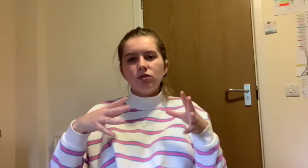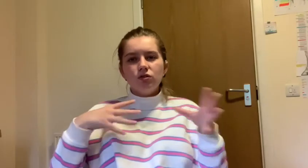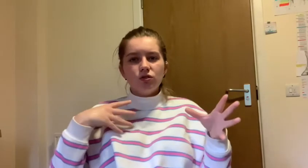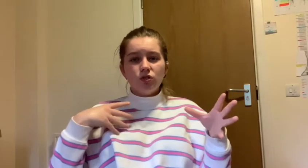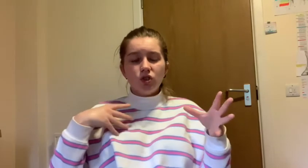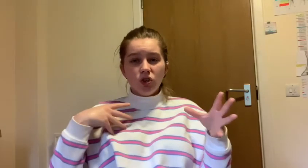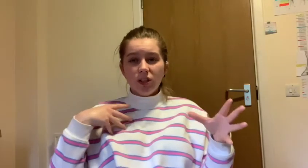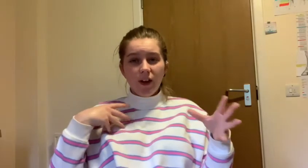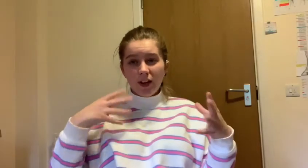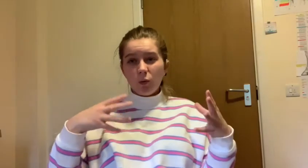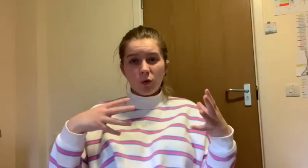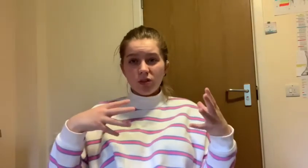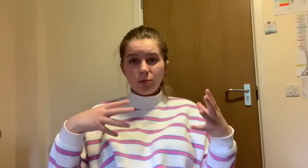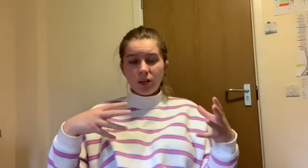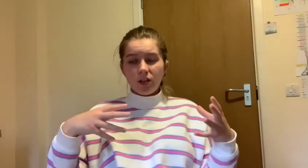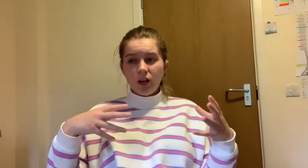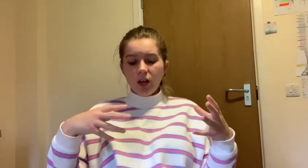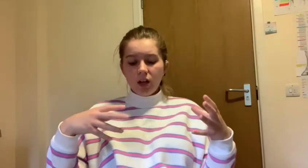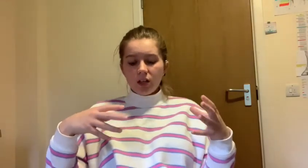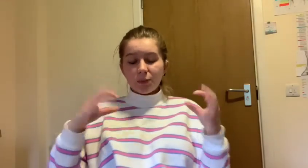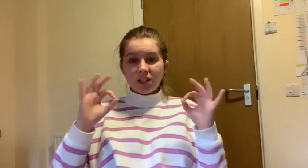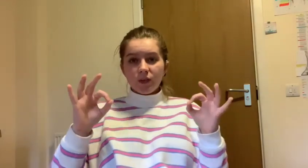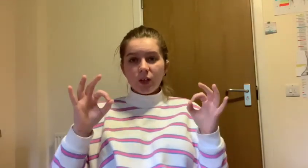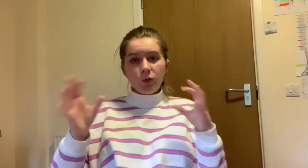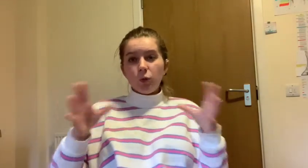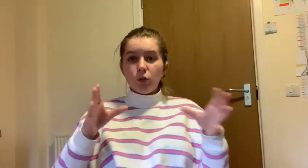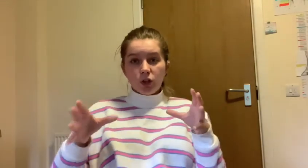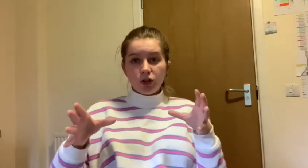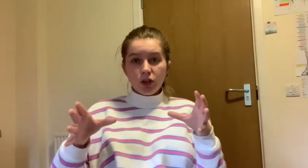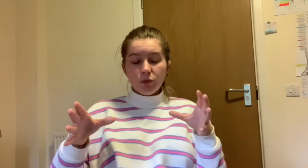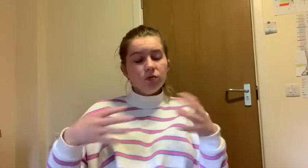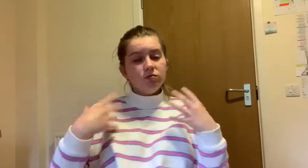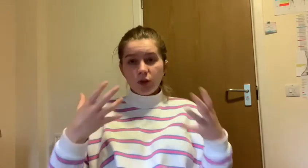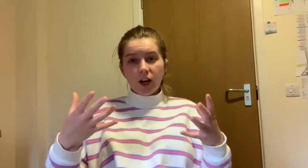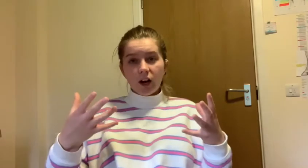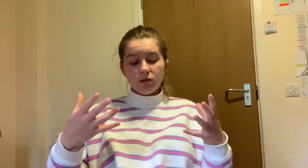Just so if anyone want to be specific on what they want to do, they can.